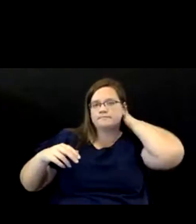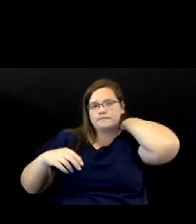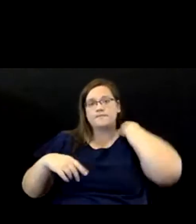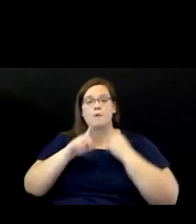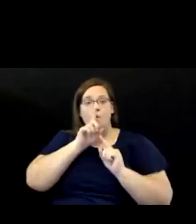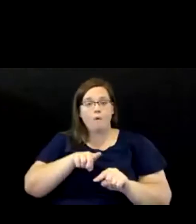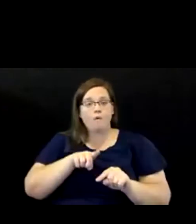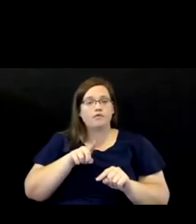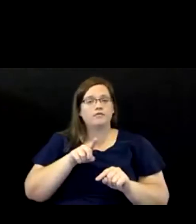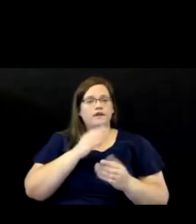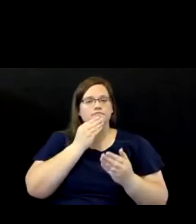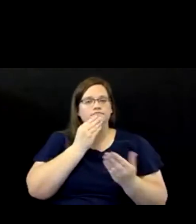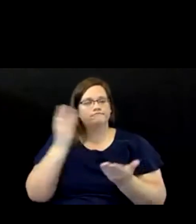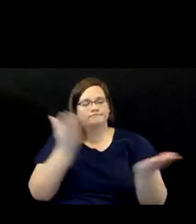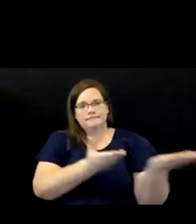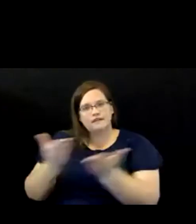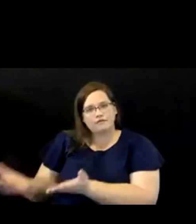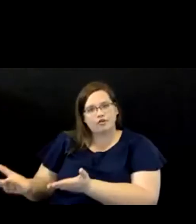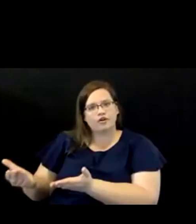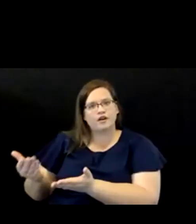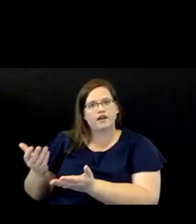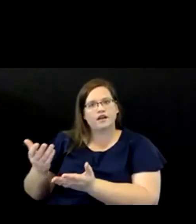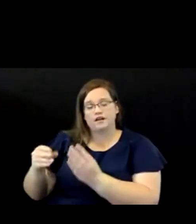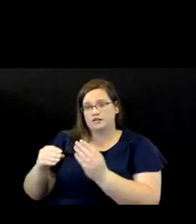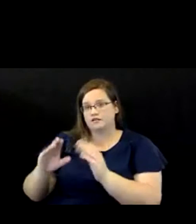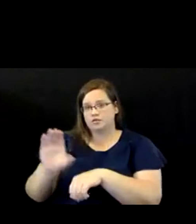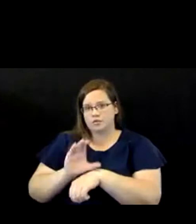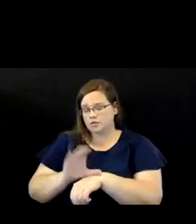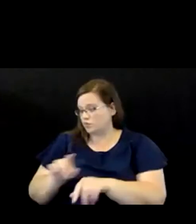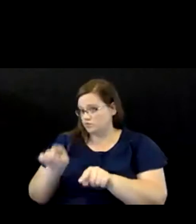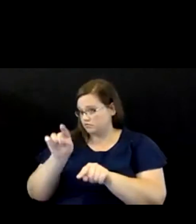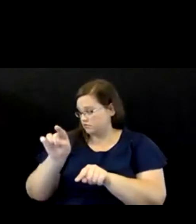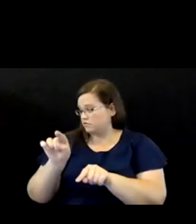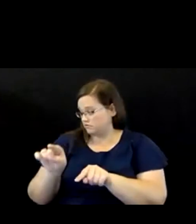delivery while you're both looking at a computer. A number of CILs have